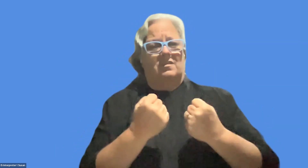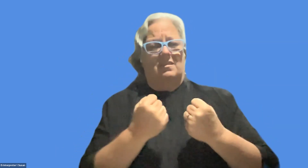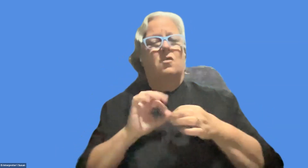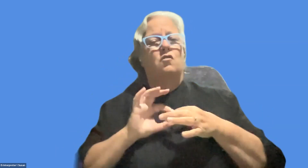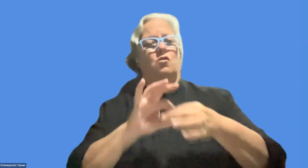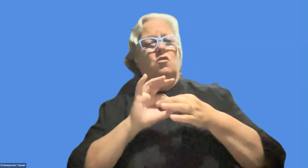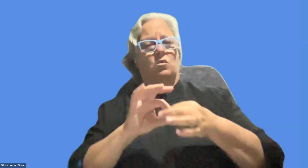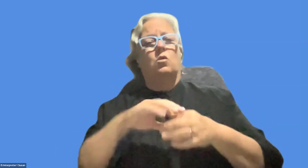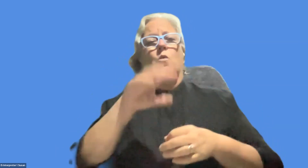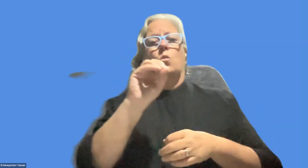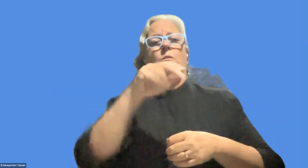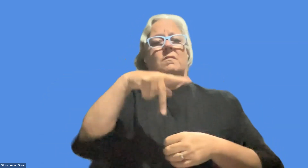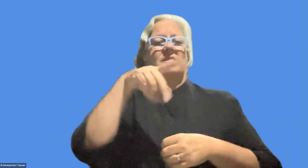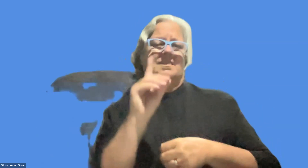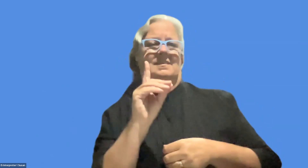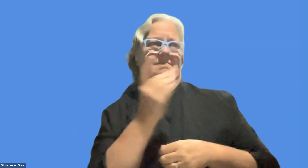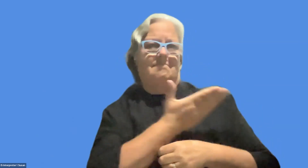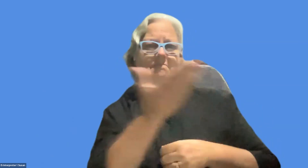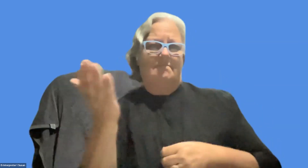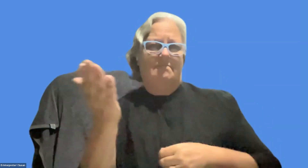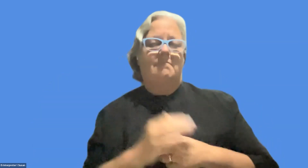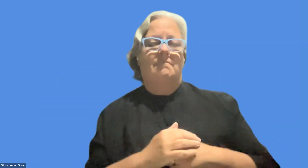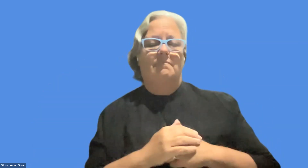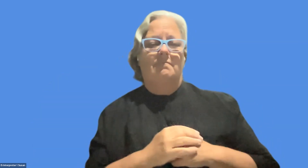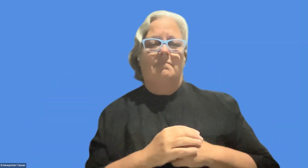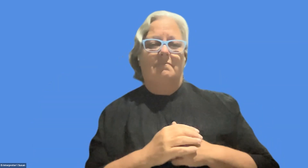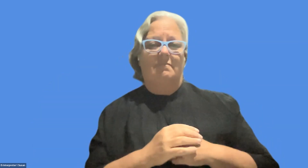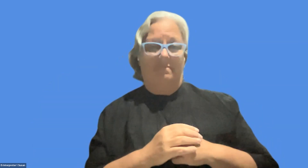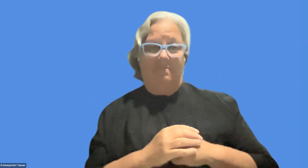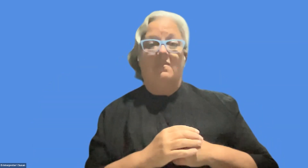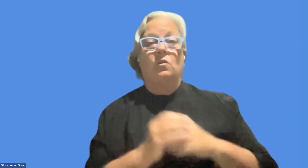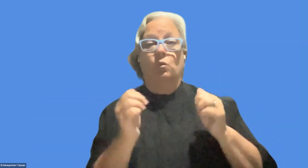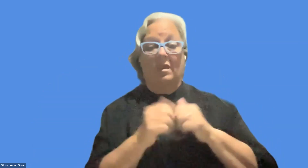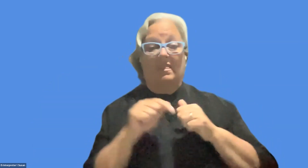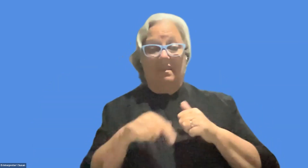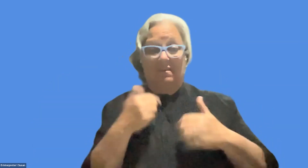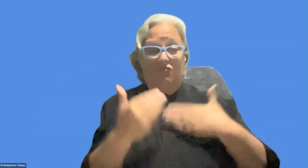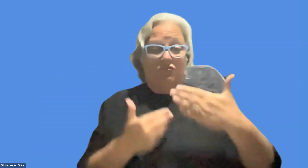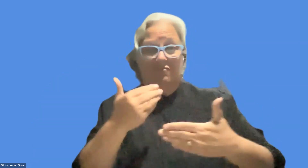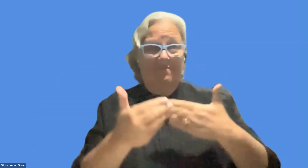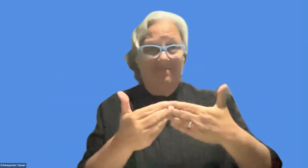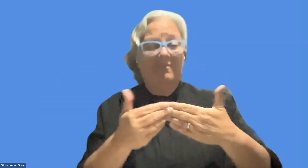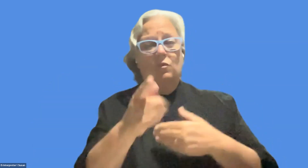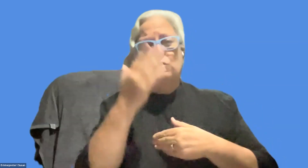of course, always at the center is having a high priority on strengthening our partnerships with OPDs.